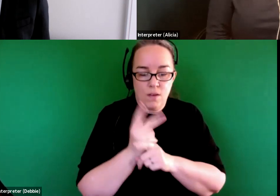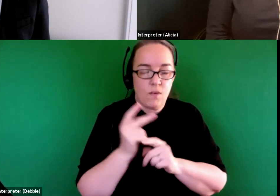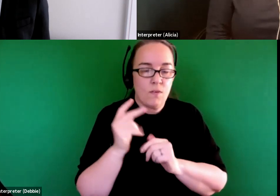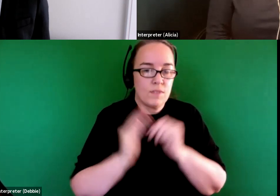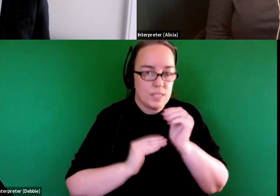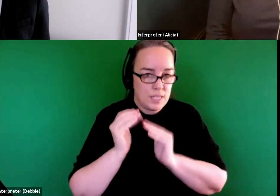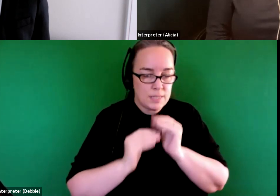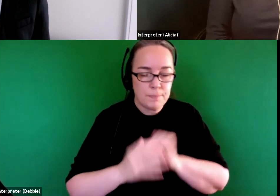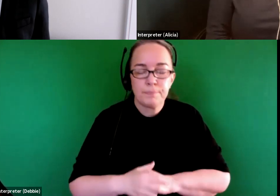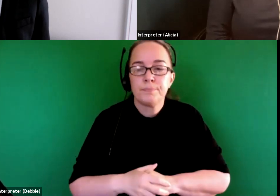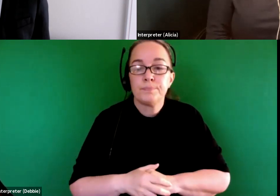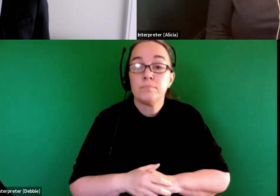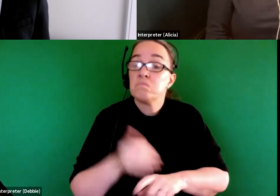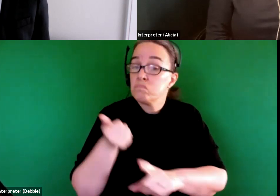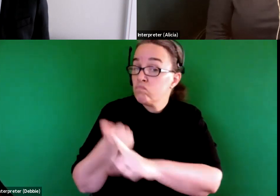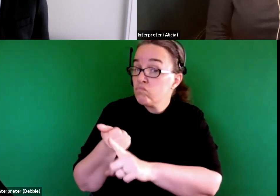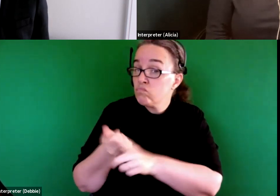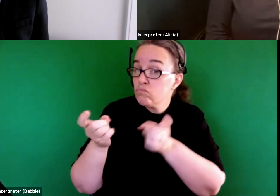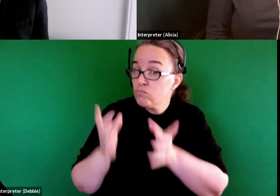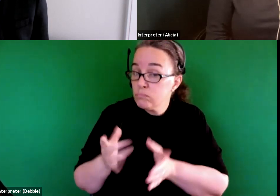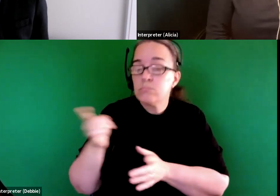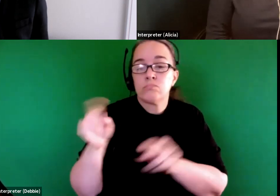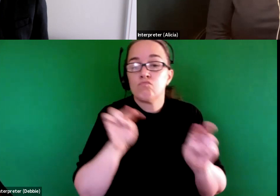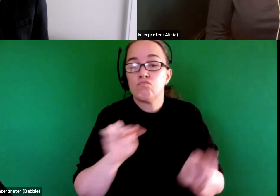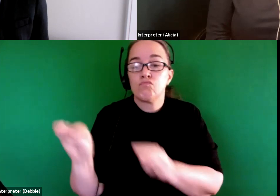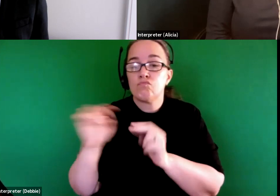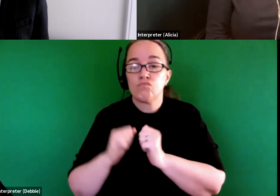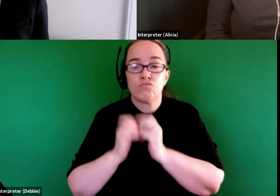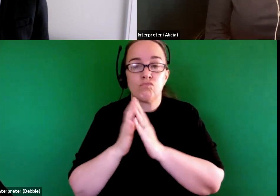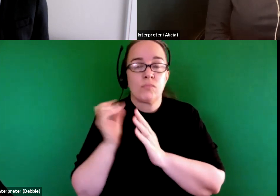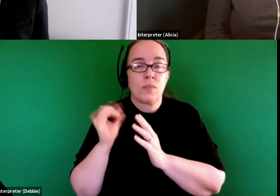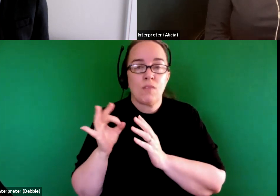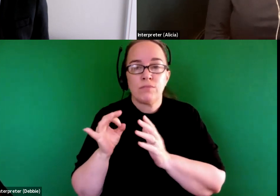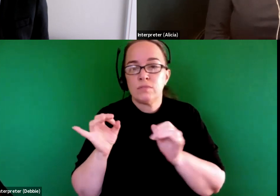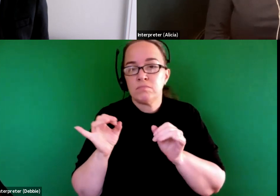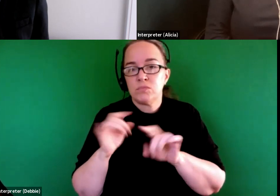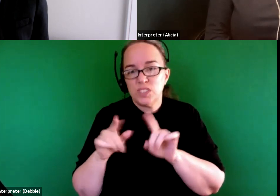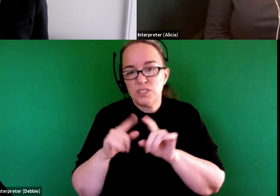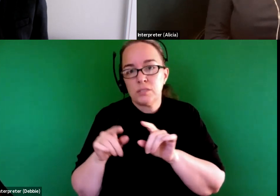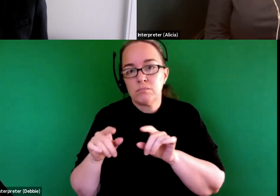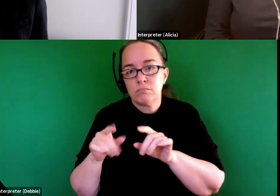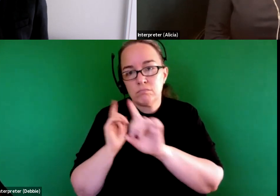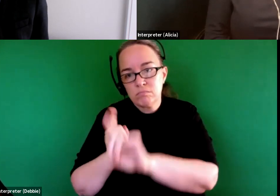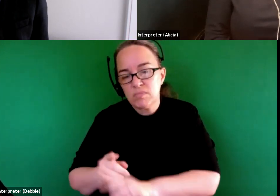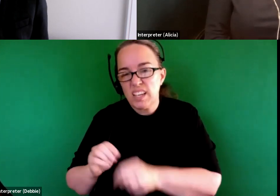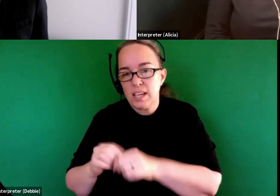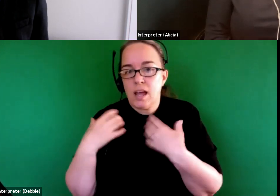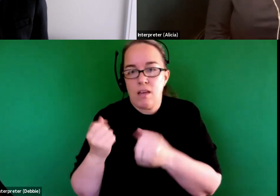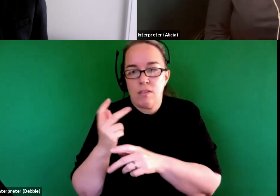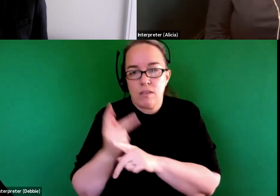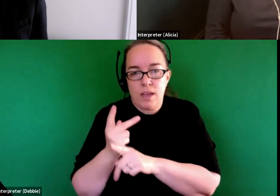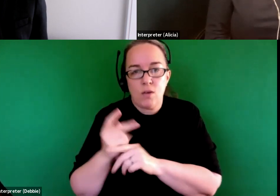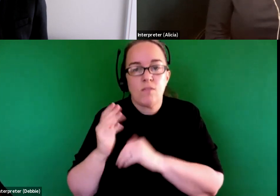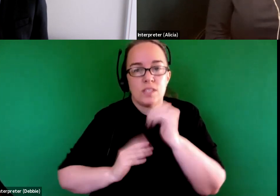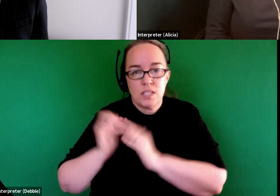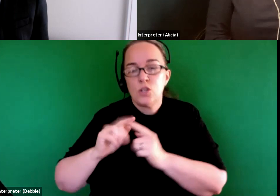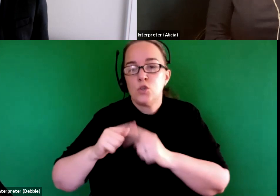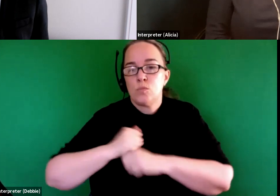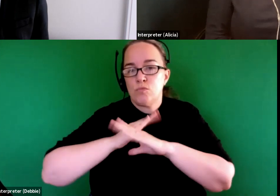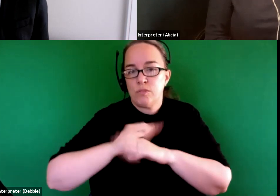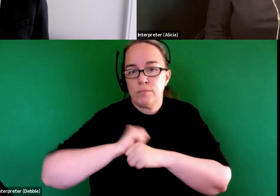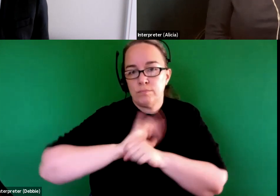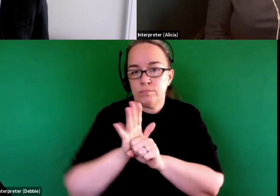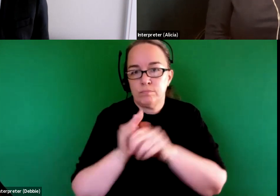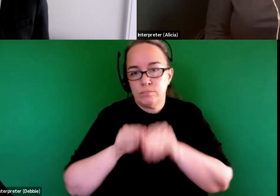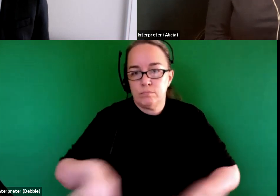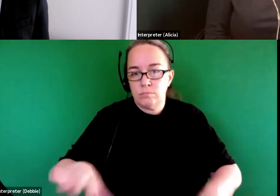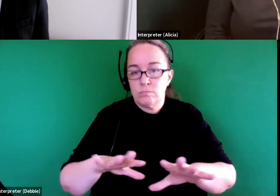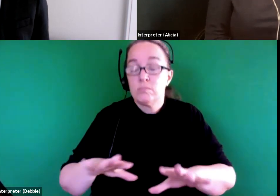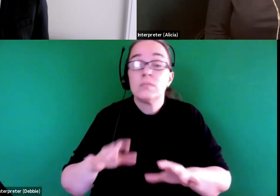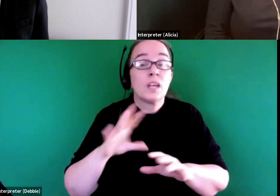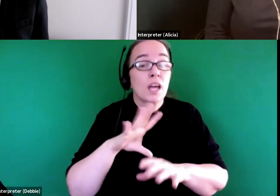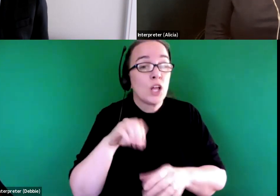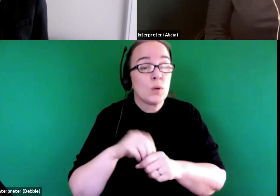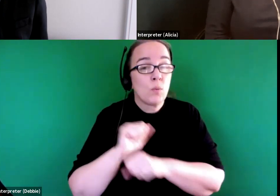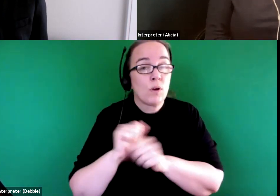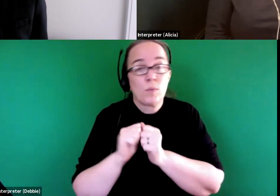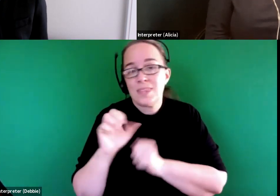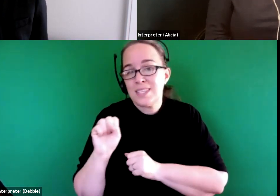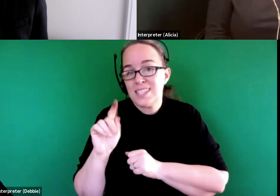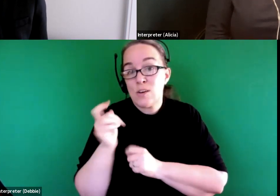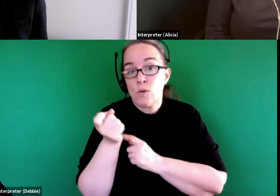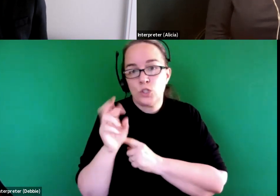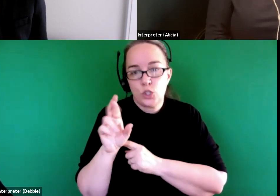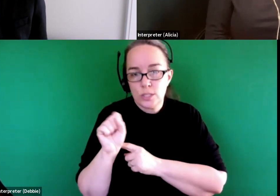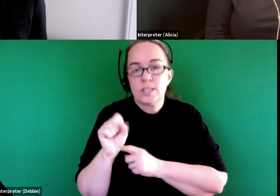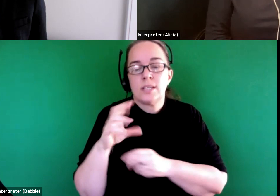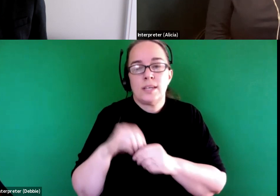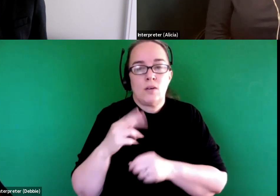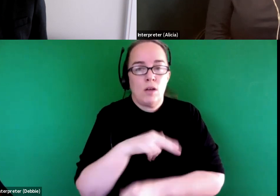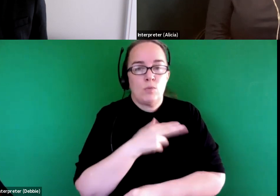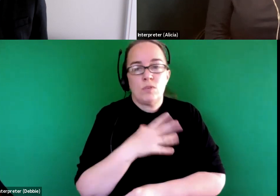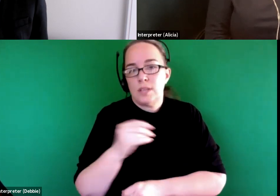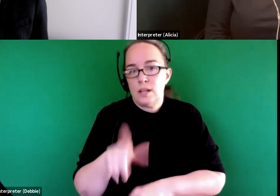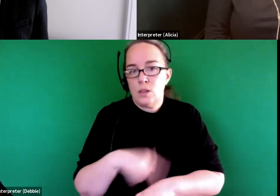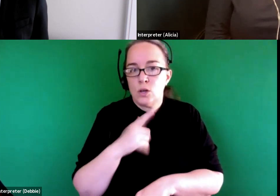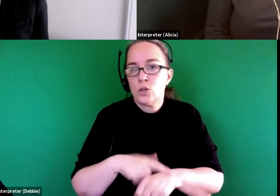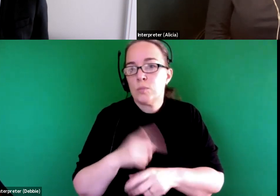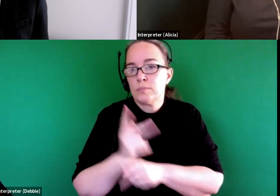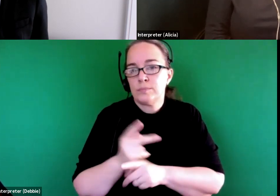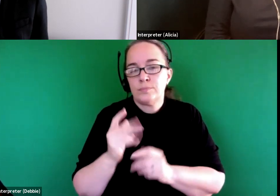Ram Subramaniam (He/him): As director she oversees implementation of measures in healthcare facilities to prevent the spread of covert 19 including working with stakeholders at these hospitals and long term care facilities to support infection control.